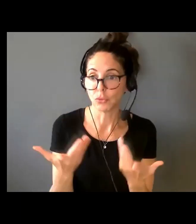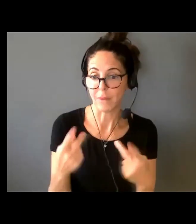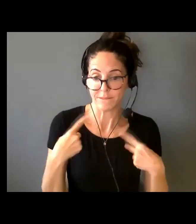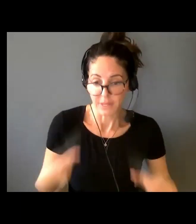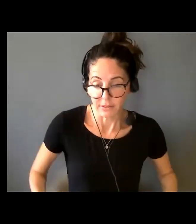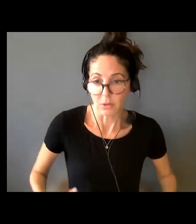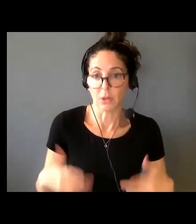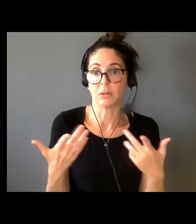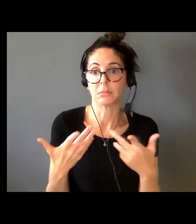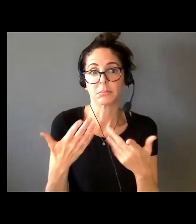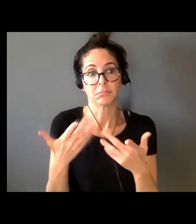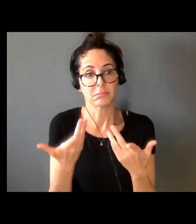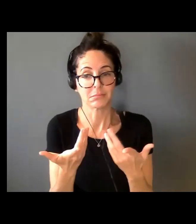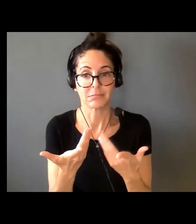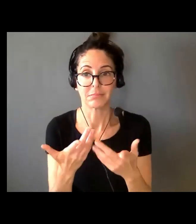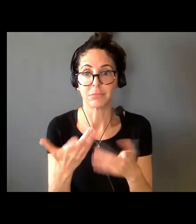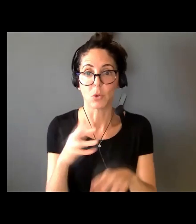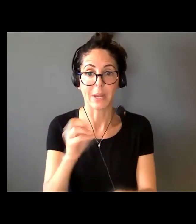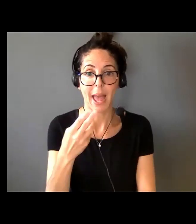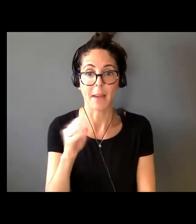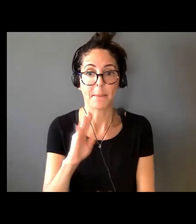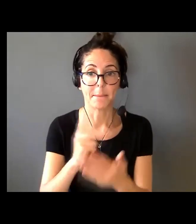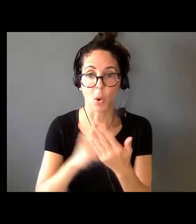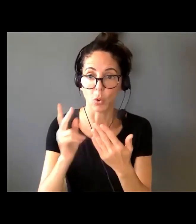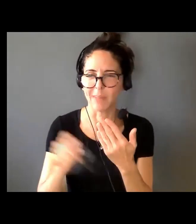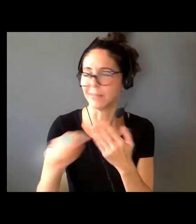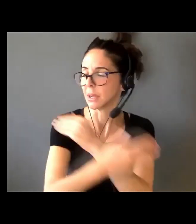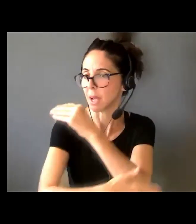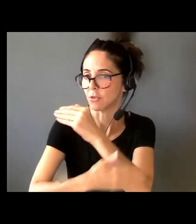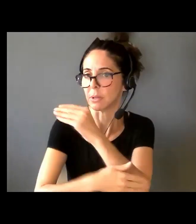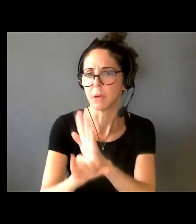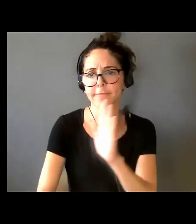and middle-income countries with the main objective to identify financial barriers to